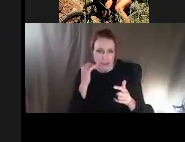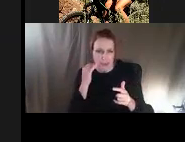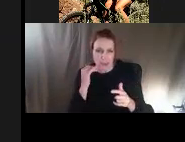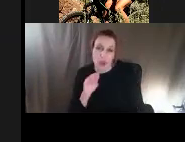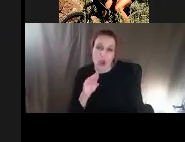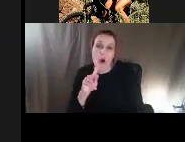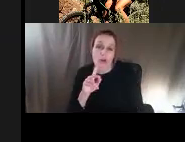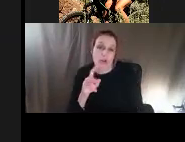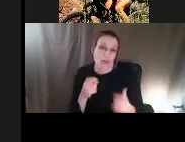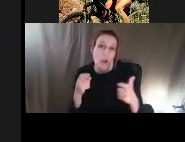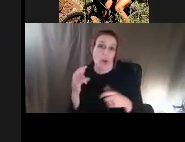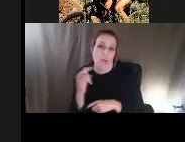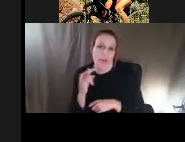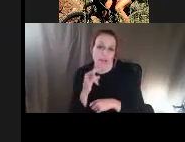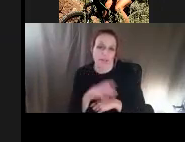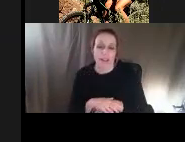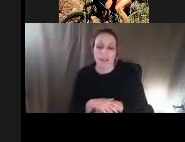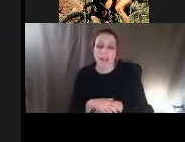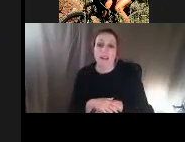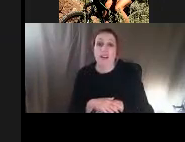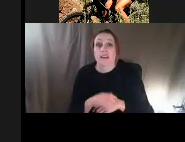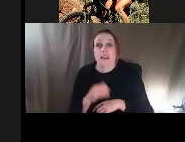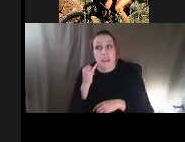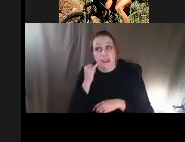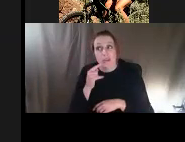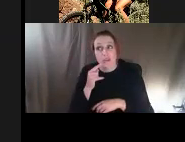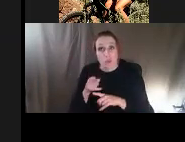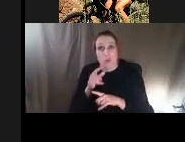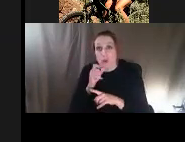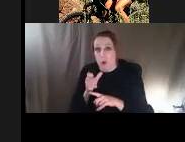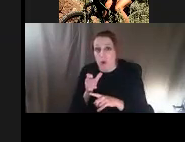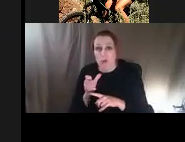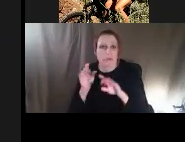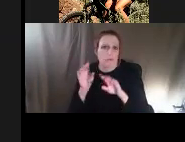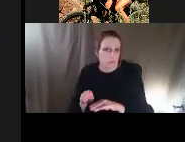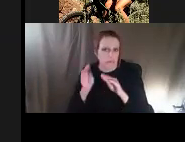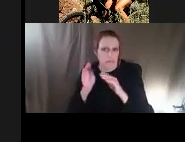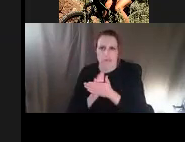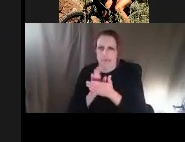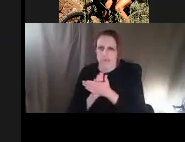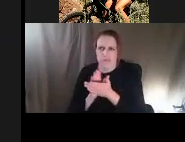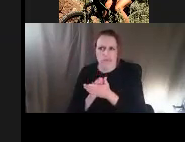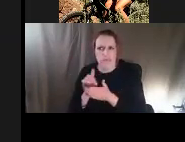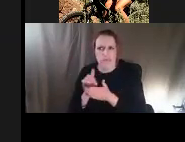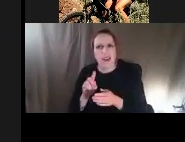never goes on autopilot, I bow to you because going on autopilot is just a natural aspect of being in